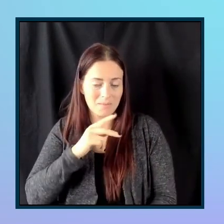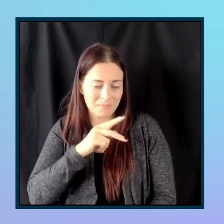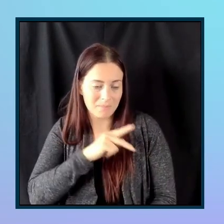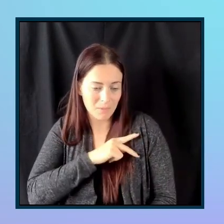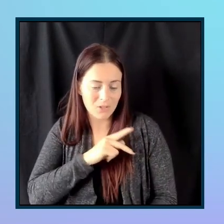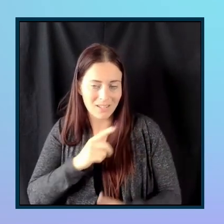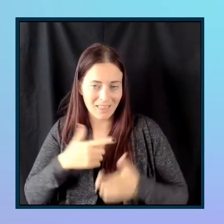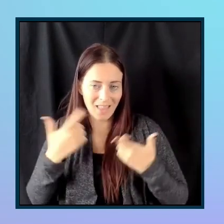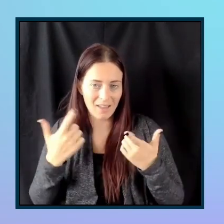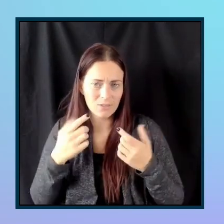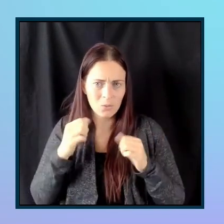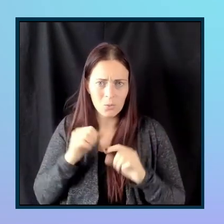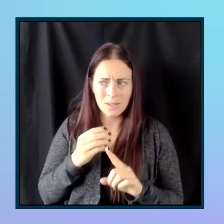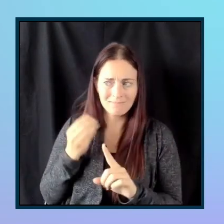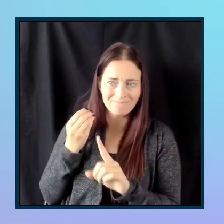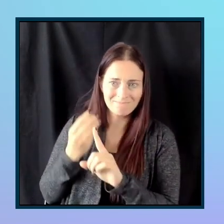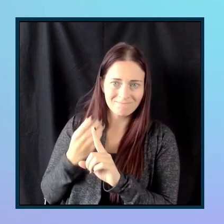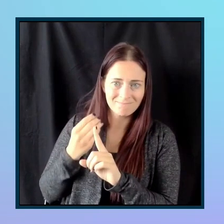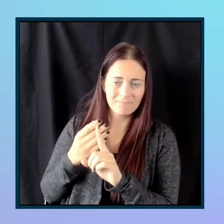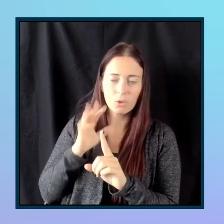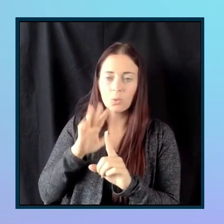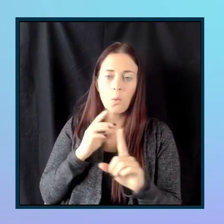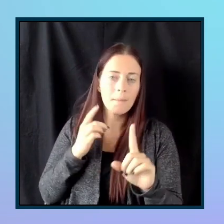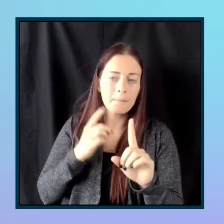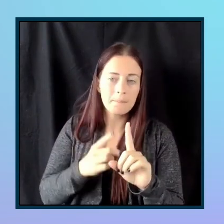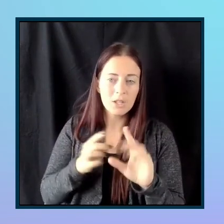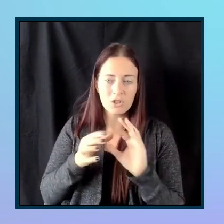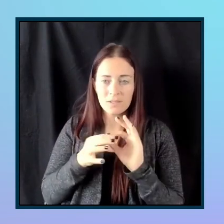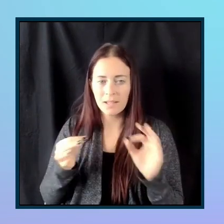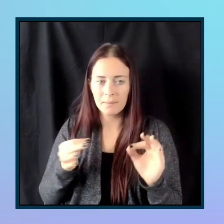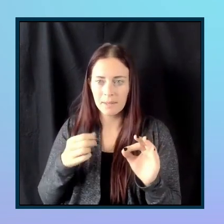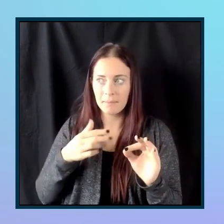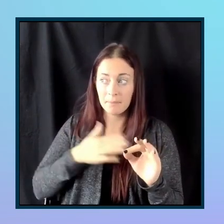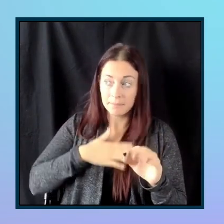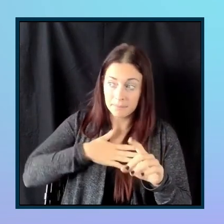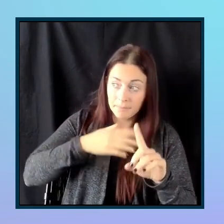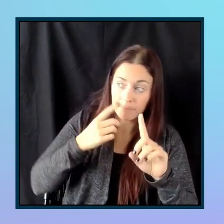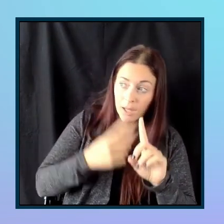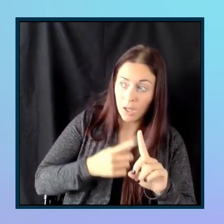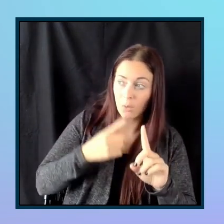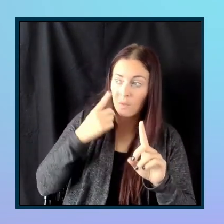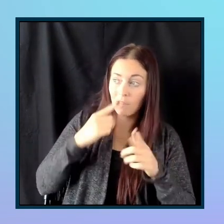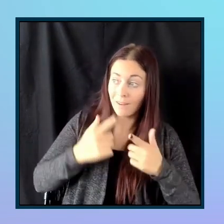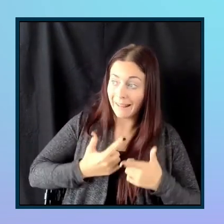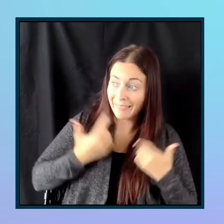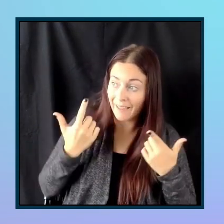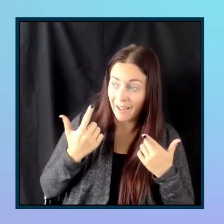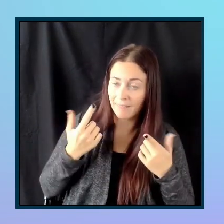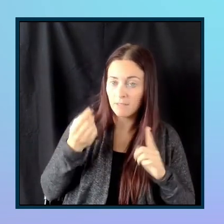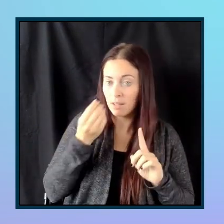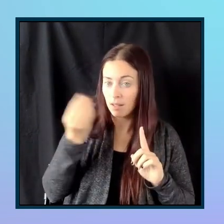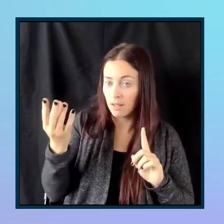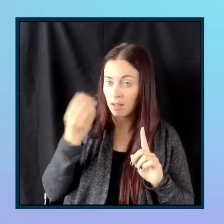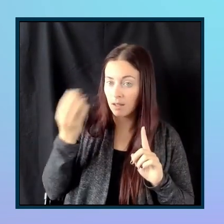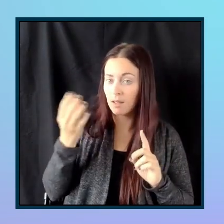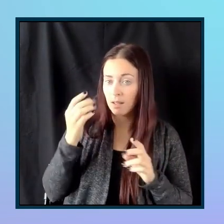to your mission statement, what you want to accomplish in your life, then that gives them the information they need